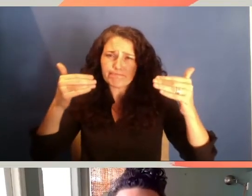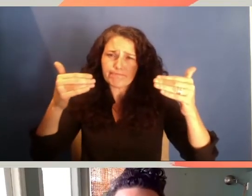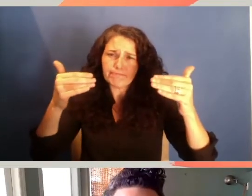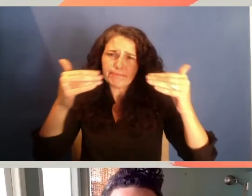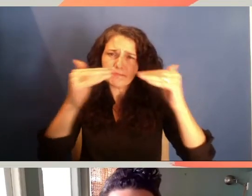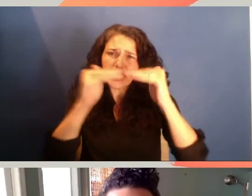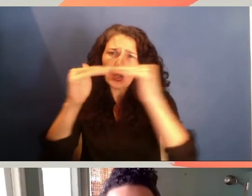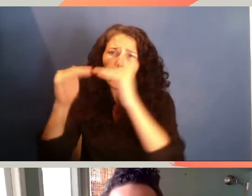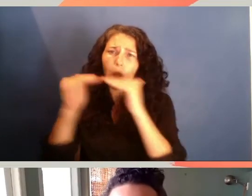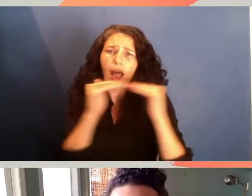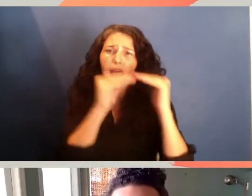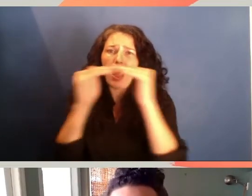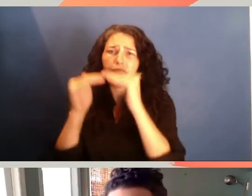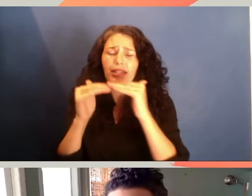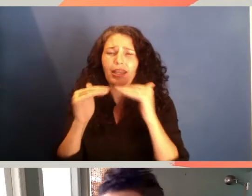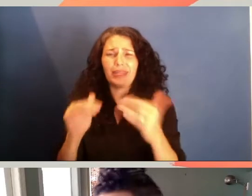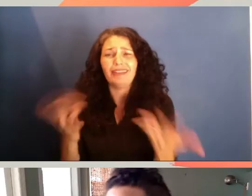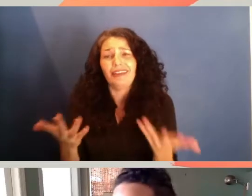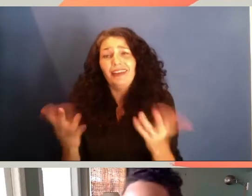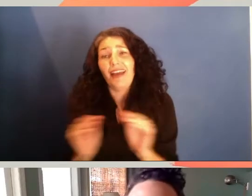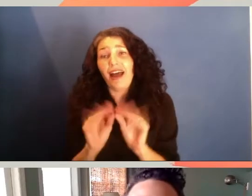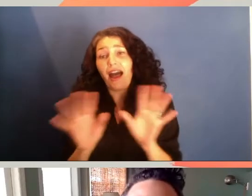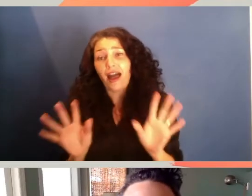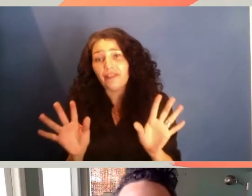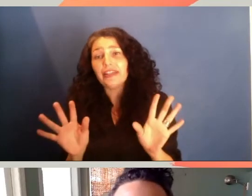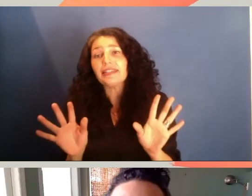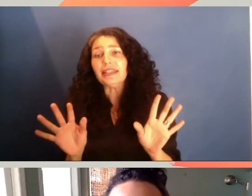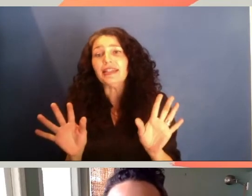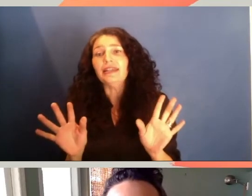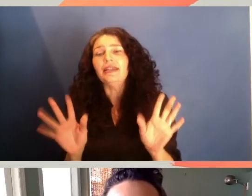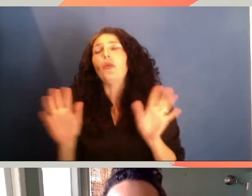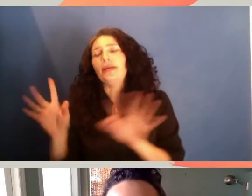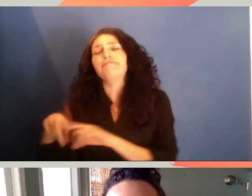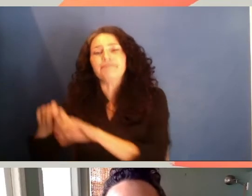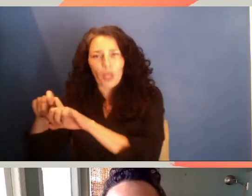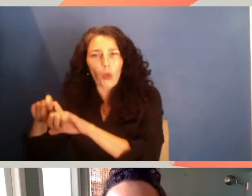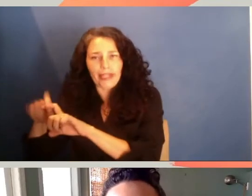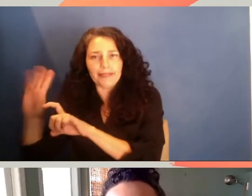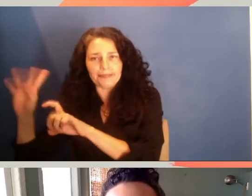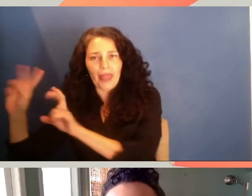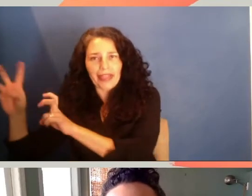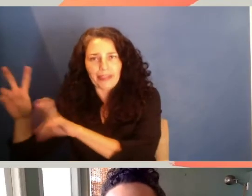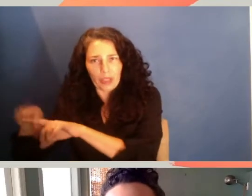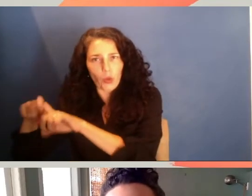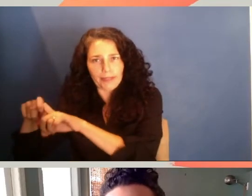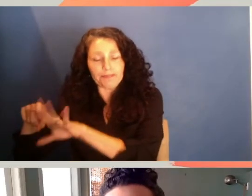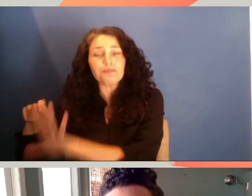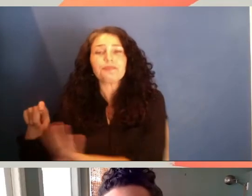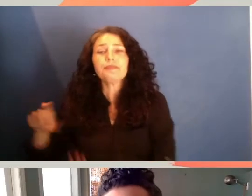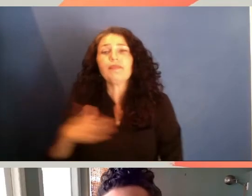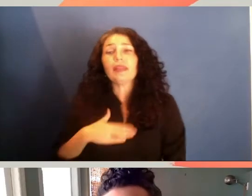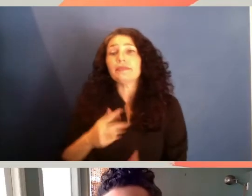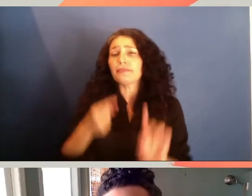And obviously we're, well, I'm gonna revisit that, but what are some ways that you've seen the impact already,